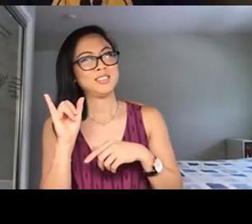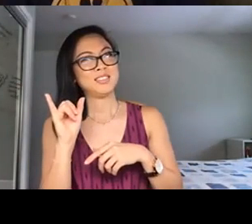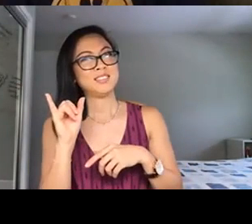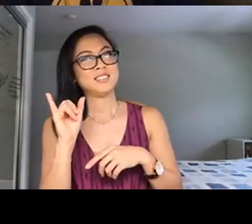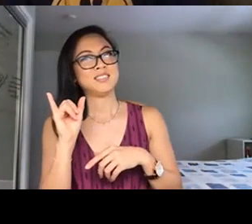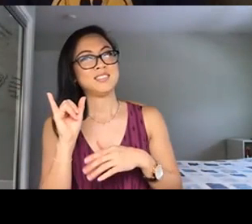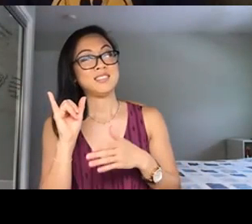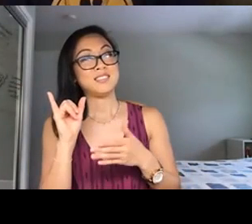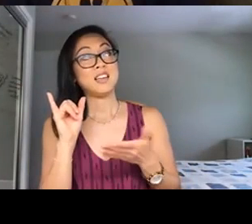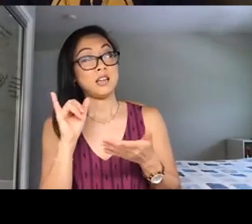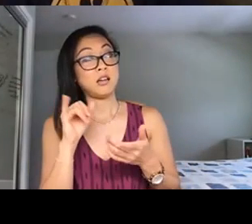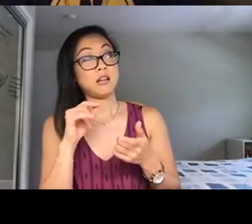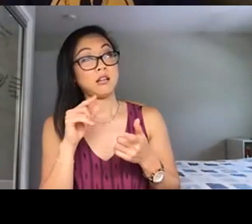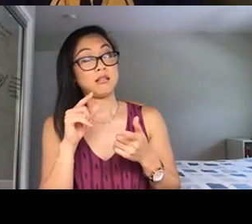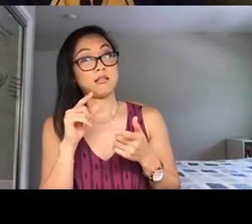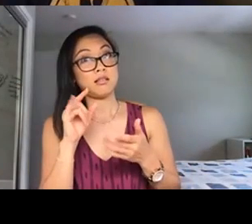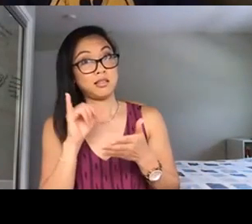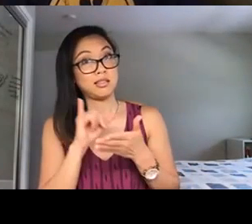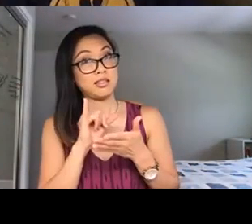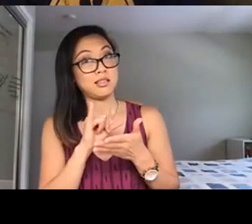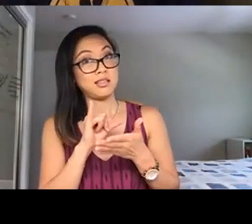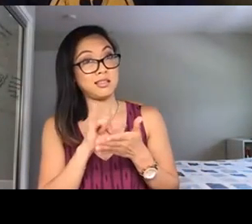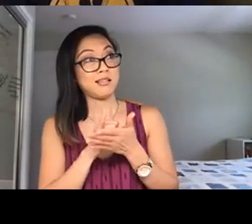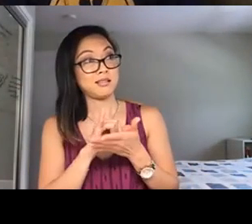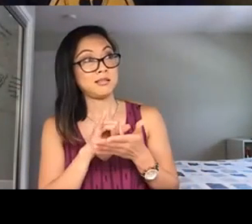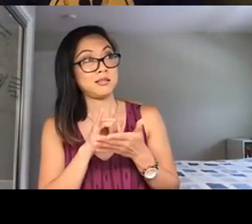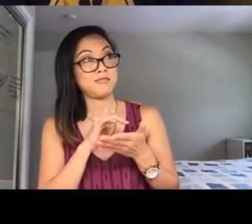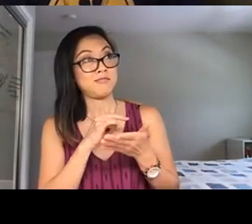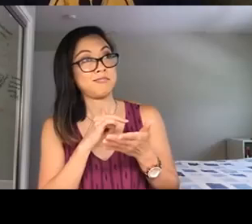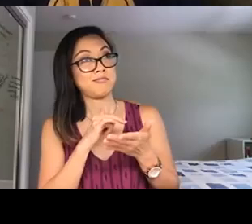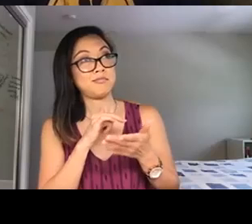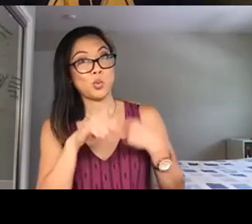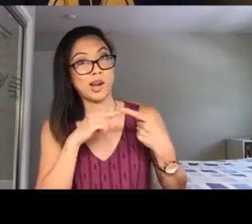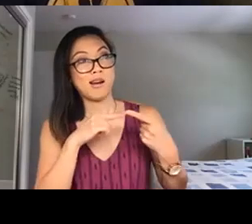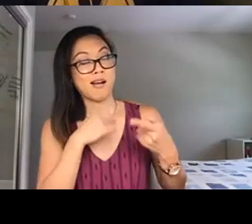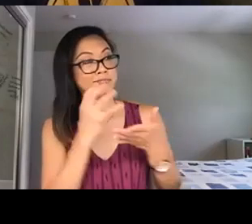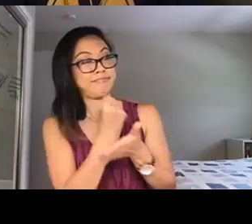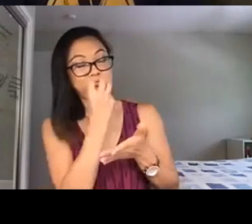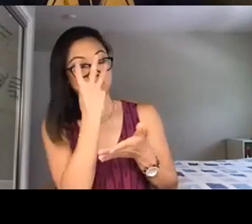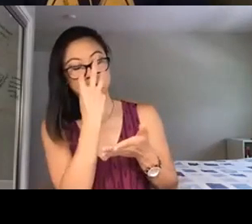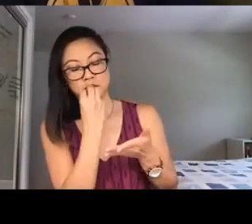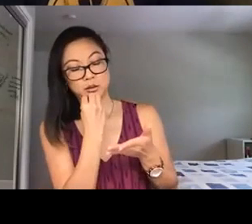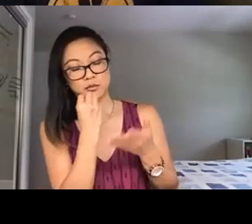I have been having like nighttime moments where it's